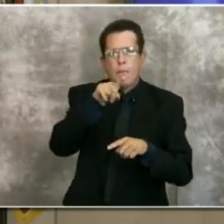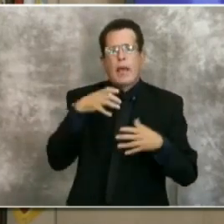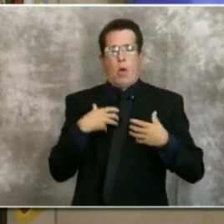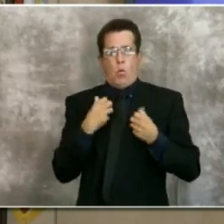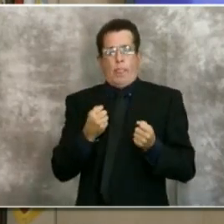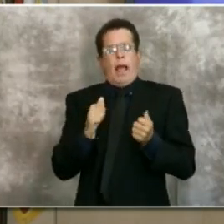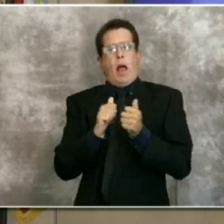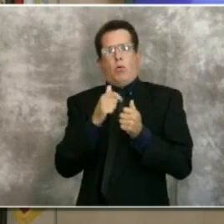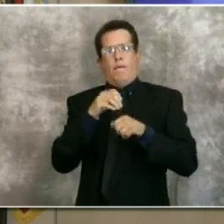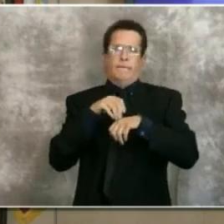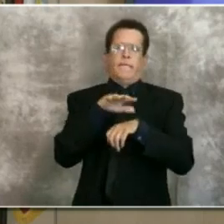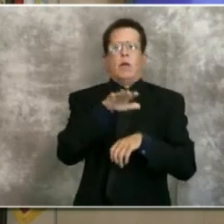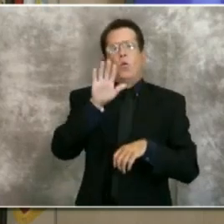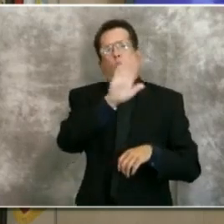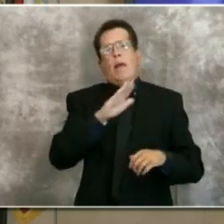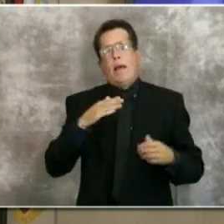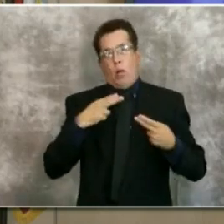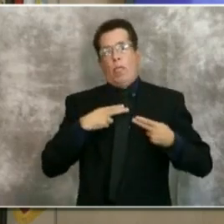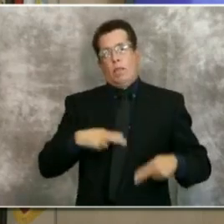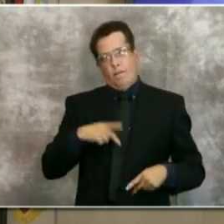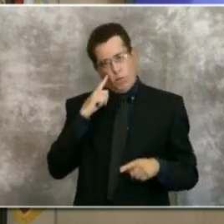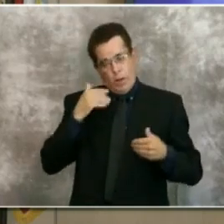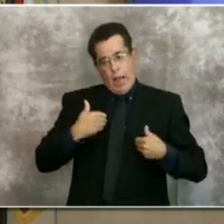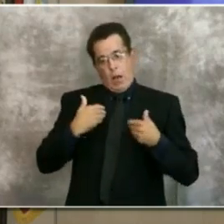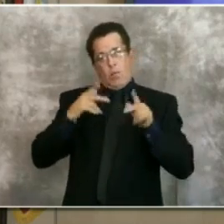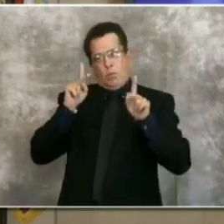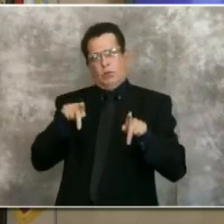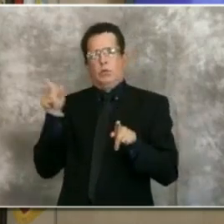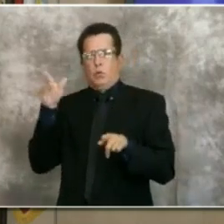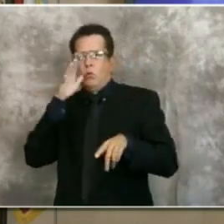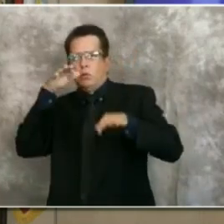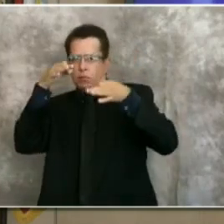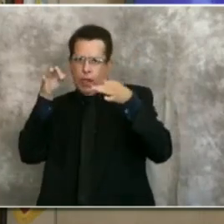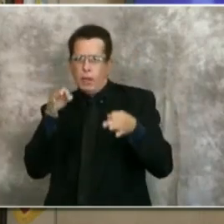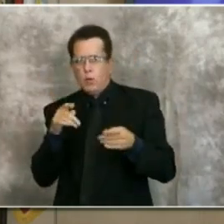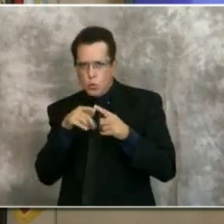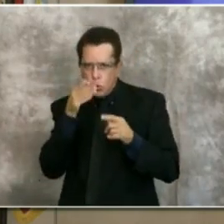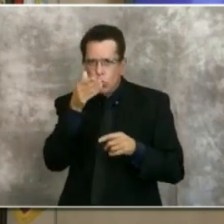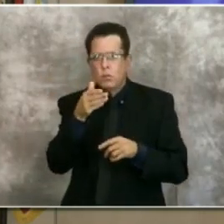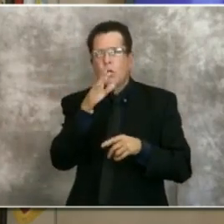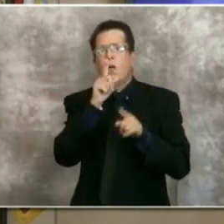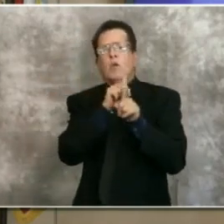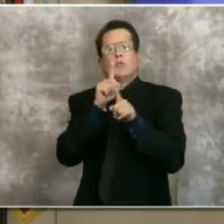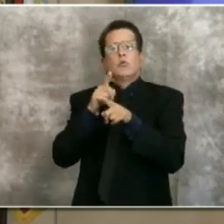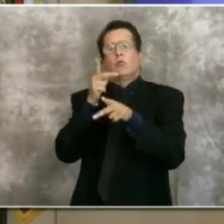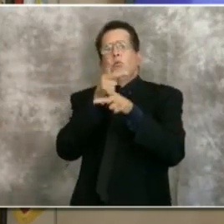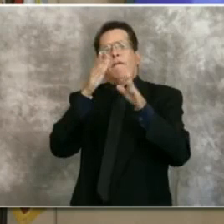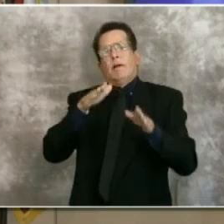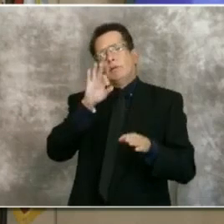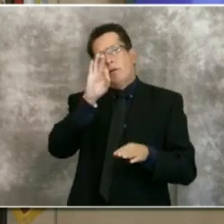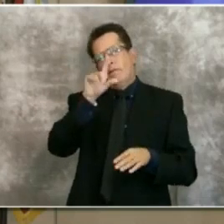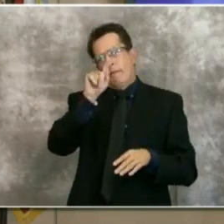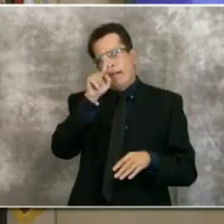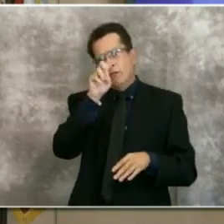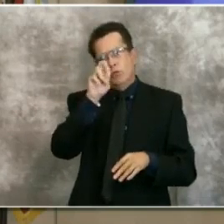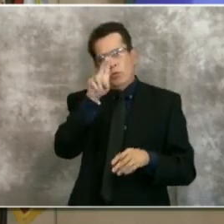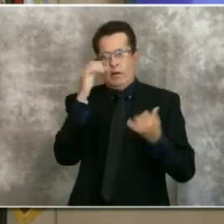HERE TODAY TO DETAIL THE HEALTH IMPACTS THE SPIRES TAB, ESPECIALLY ON YOUNG ADULTS. I